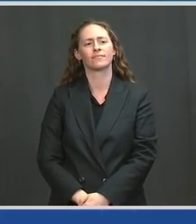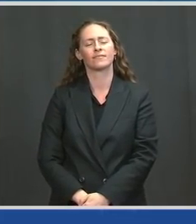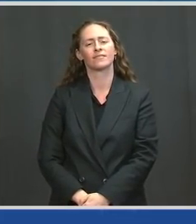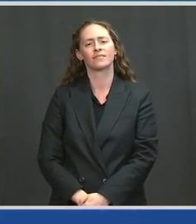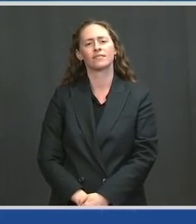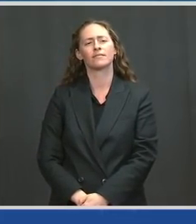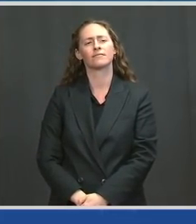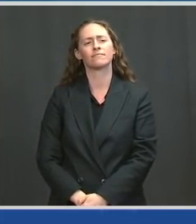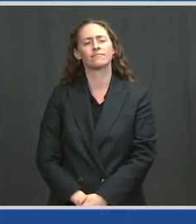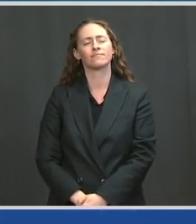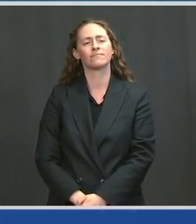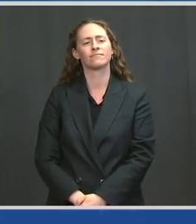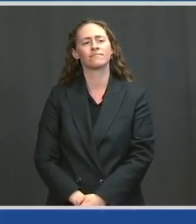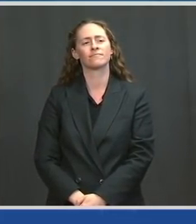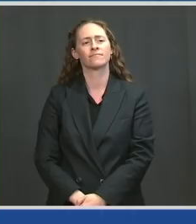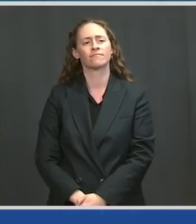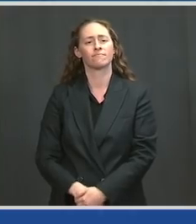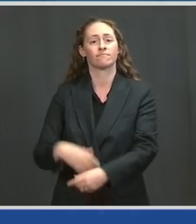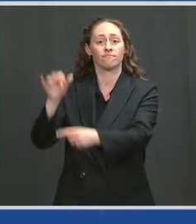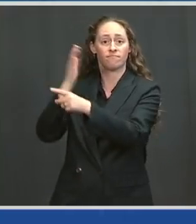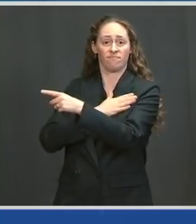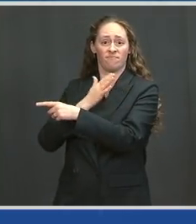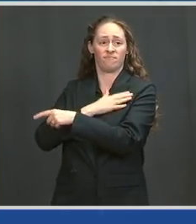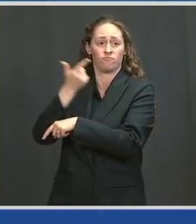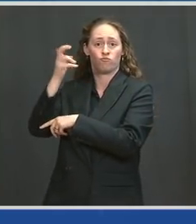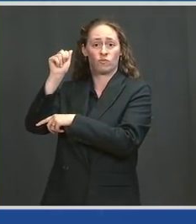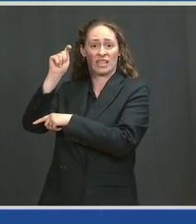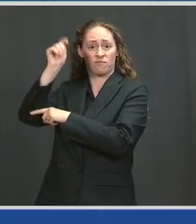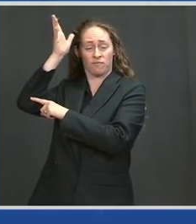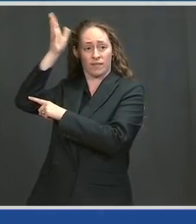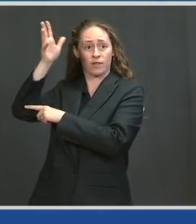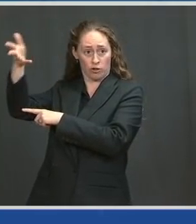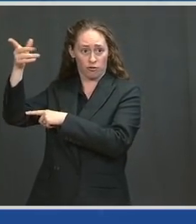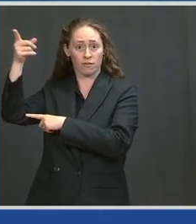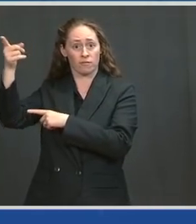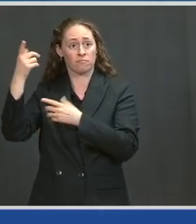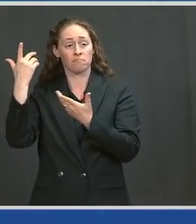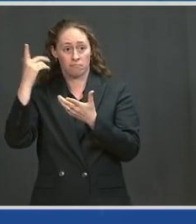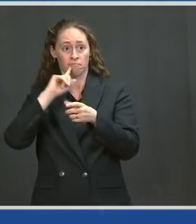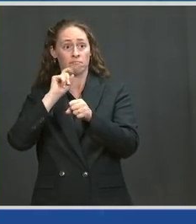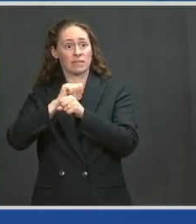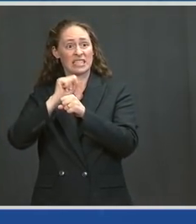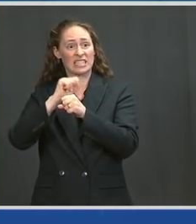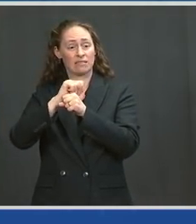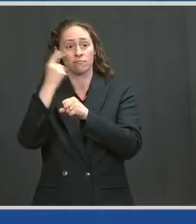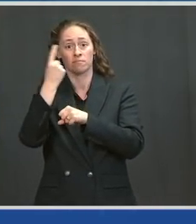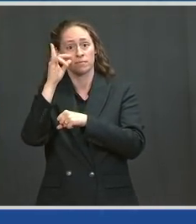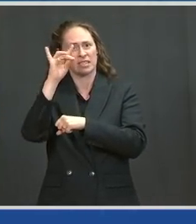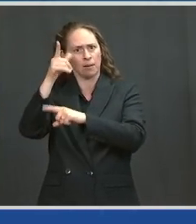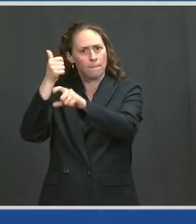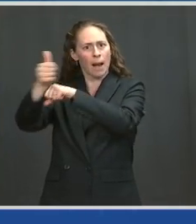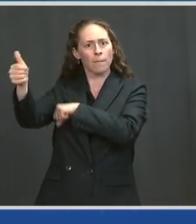for daring to stand up with his community to stop a mob from breaking into the jail